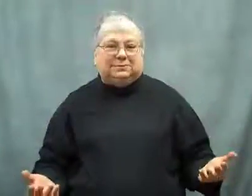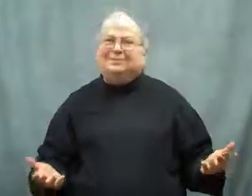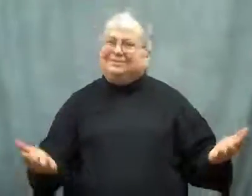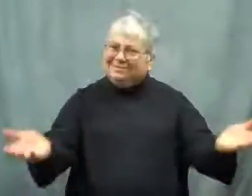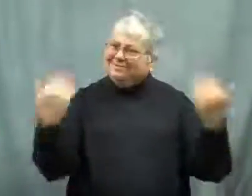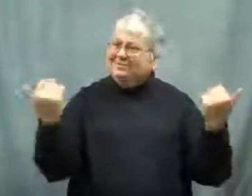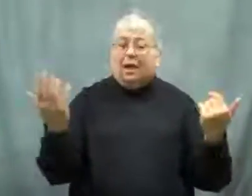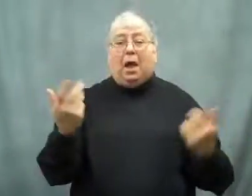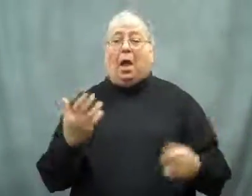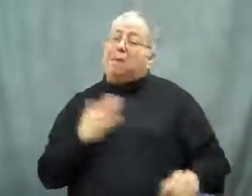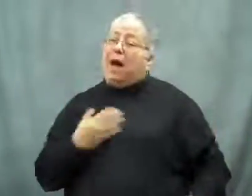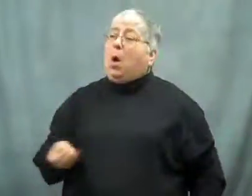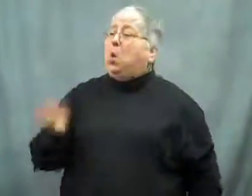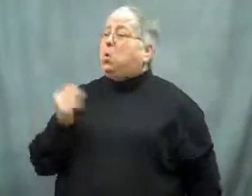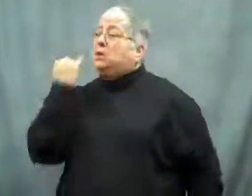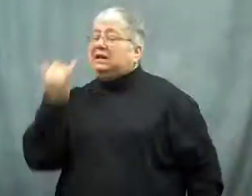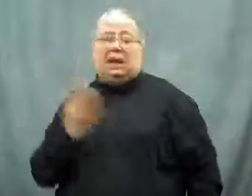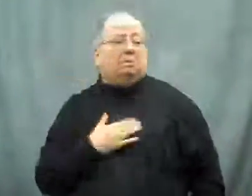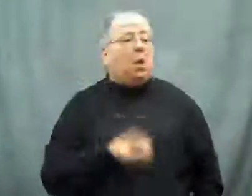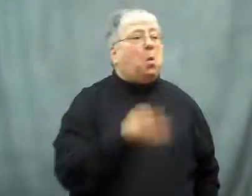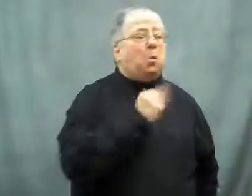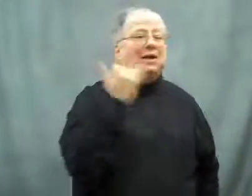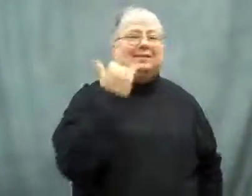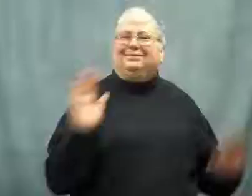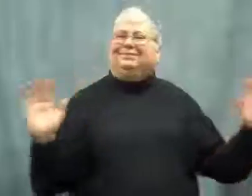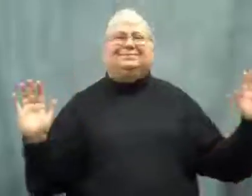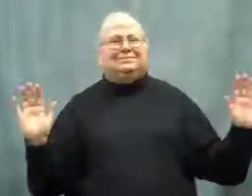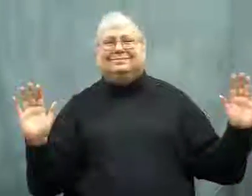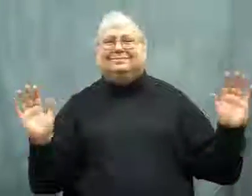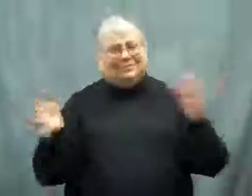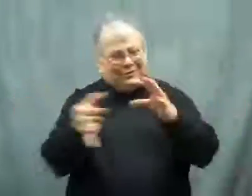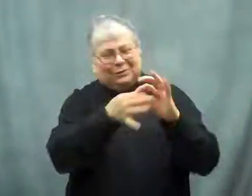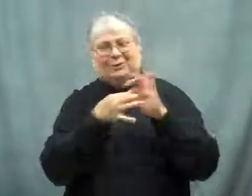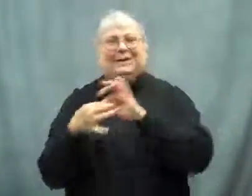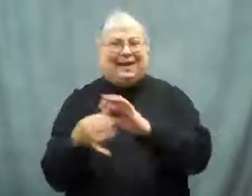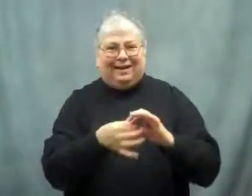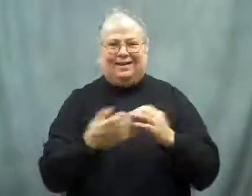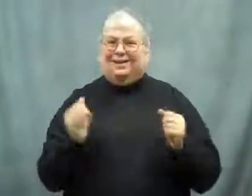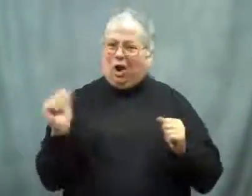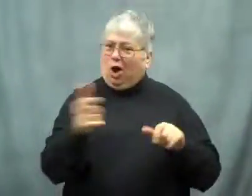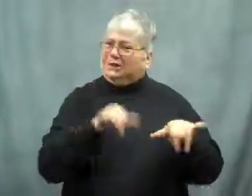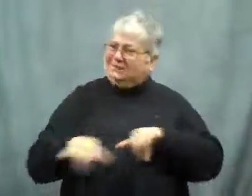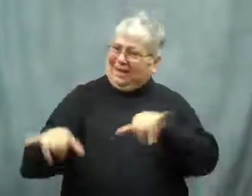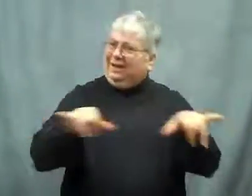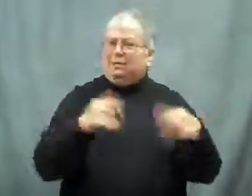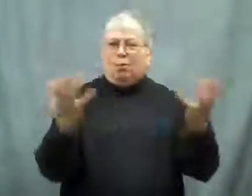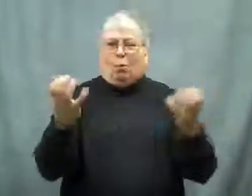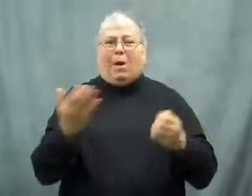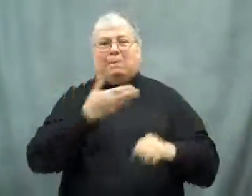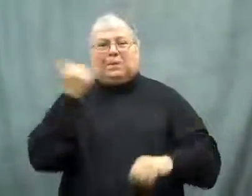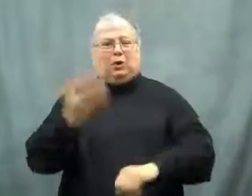Rather than sticking to their own ideas, they needed to unite.